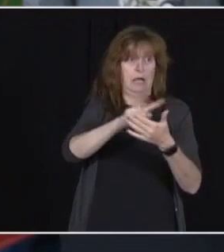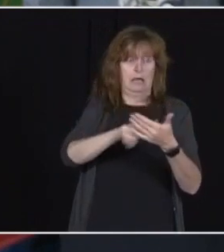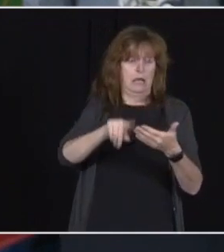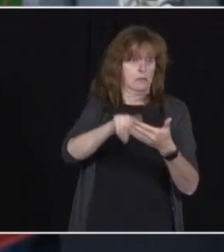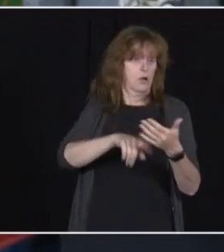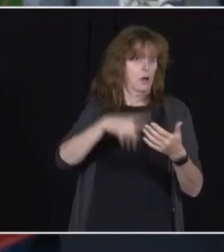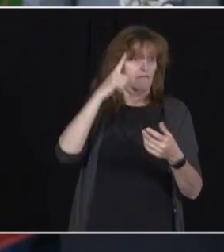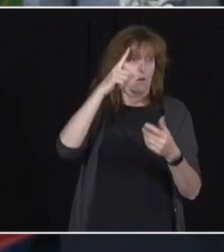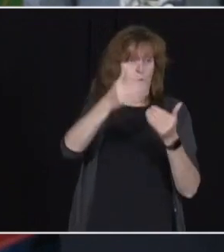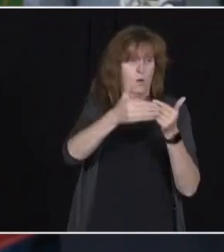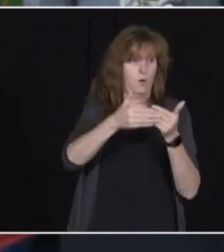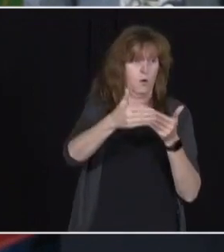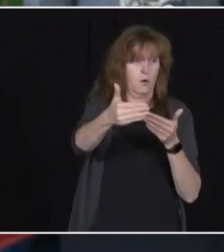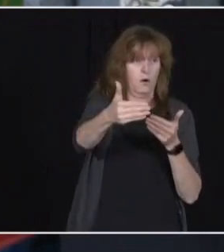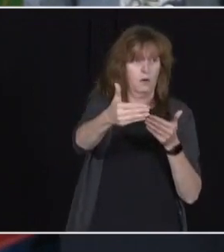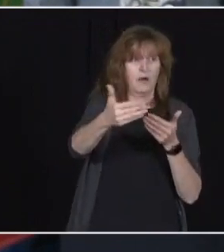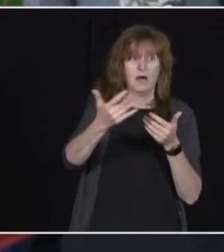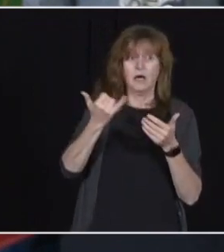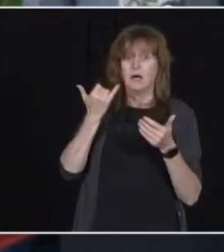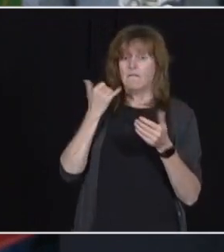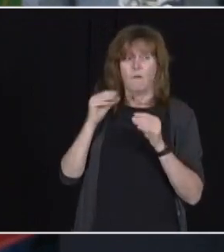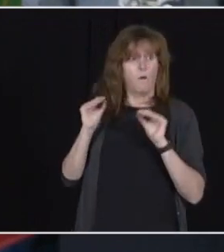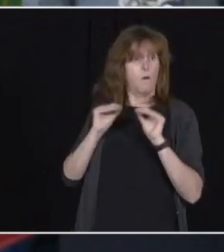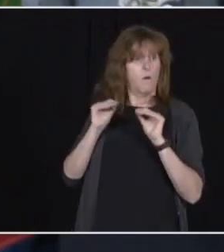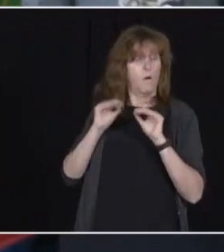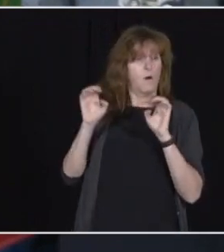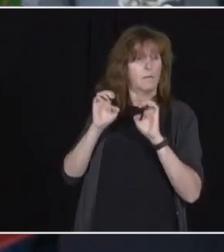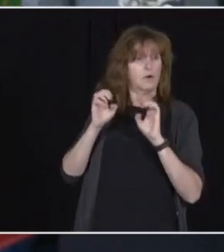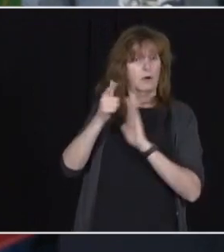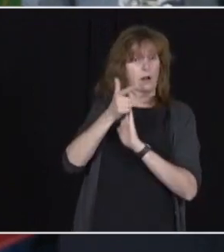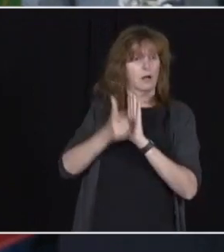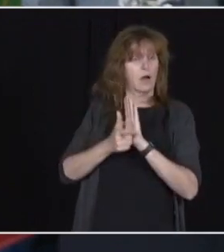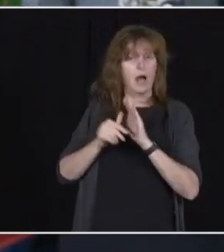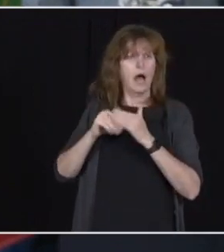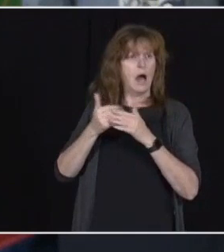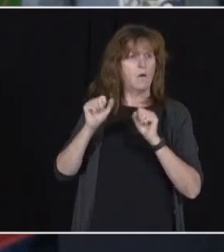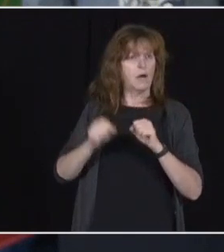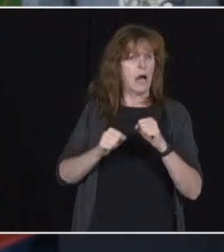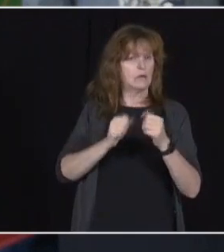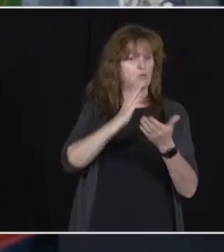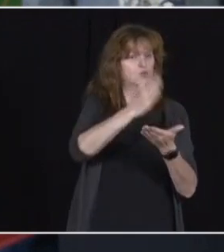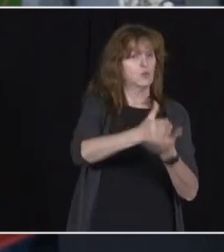legislation in place? That's a good point, Mike.